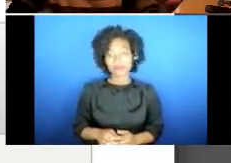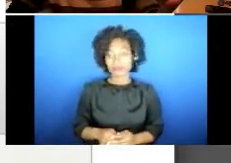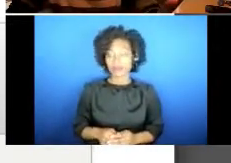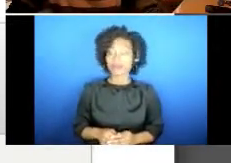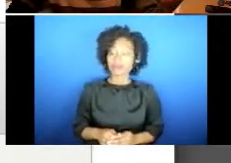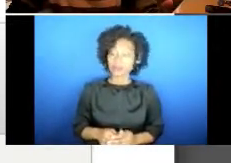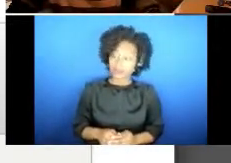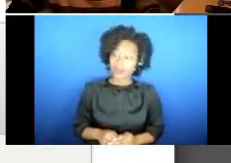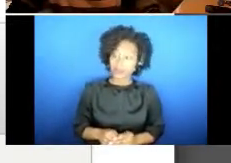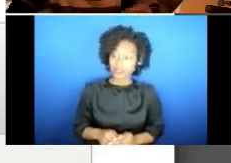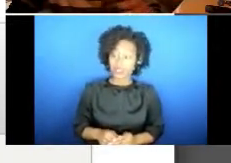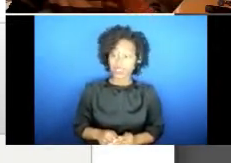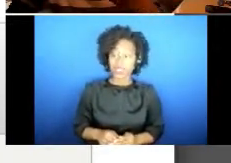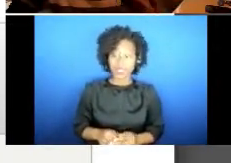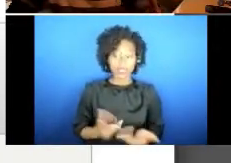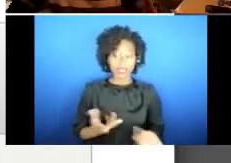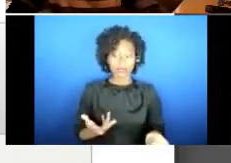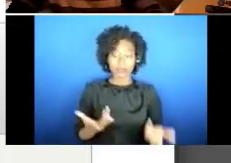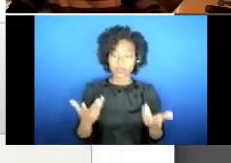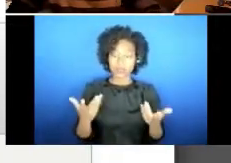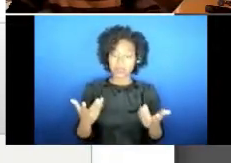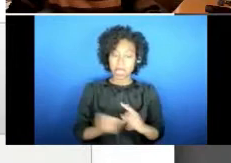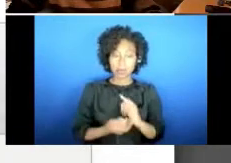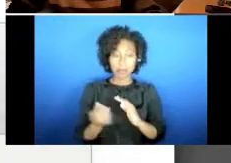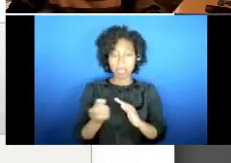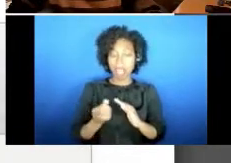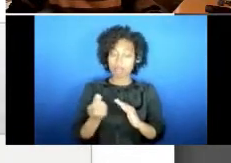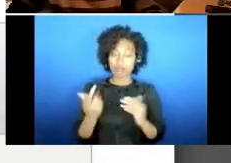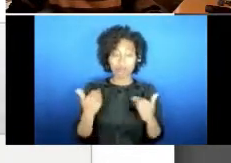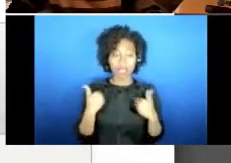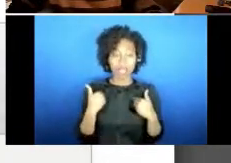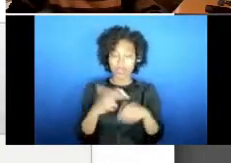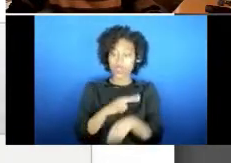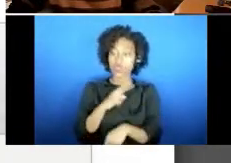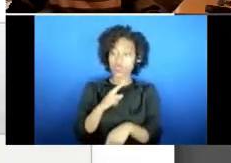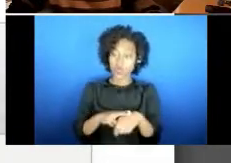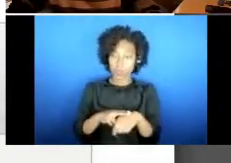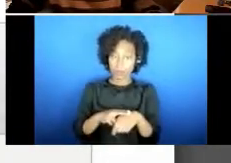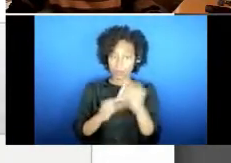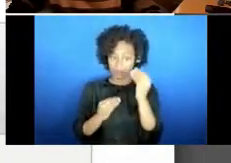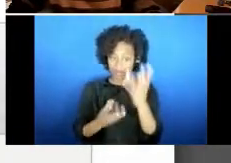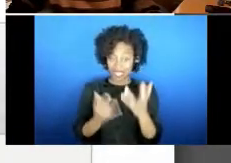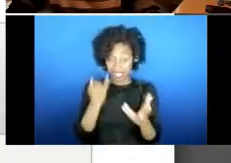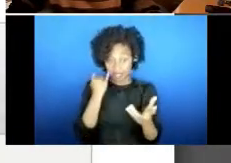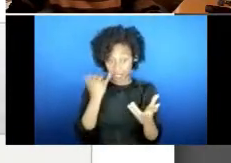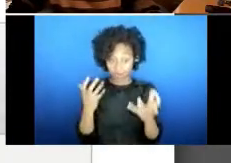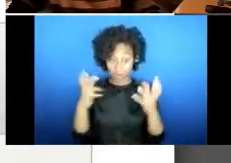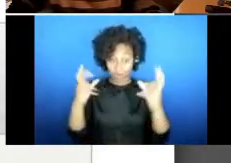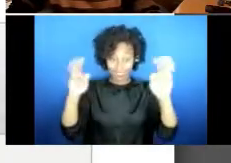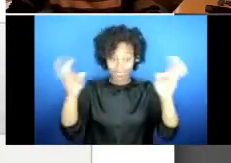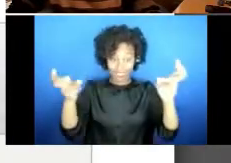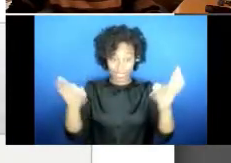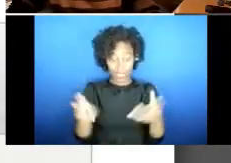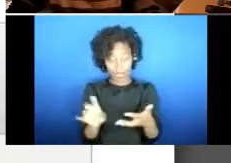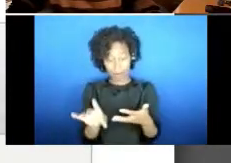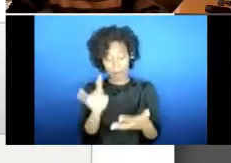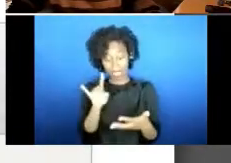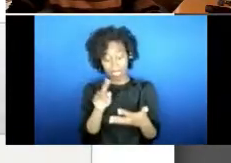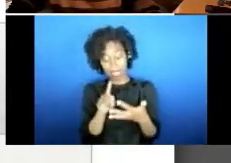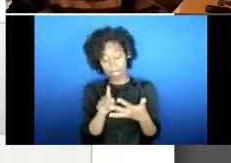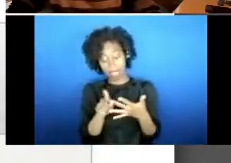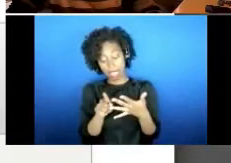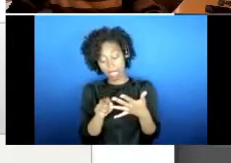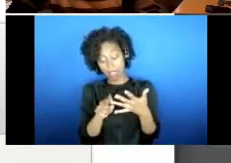it is NORMAL content. If you want to assign a heading then you decide which heading you